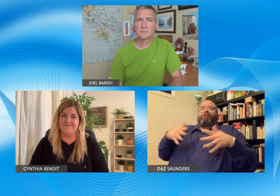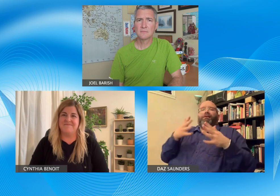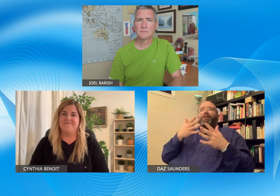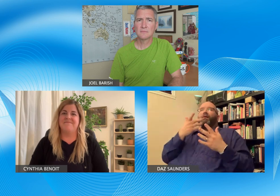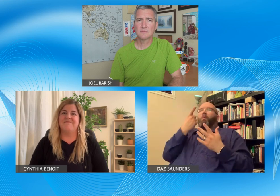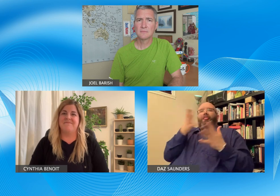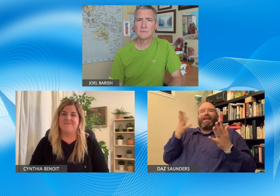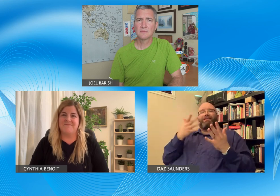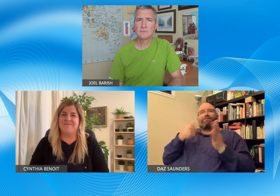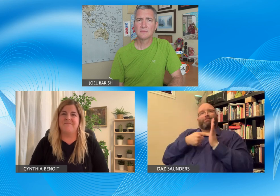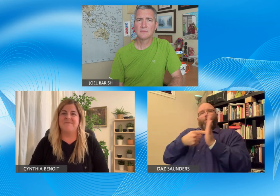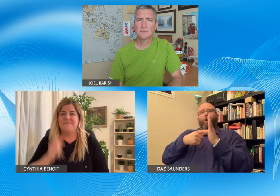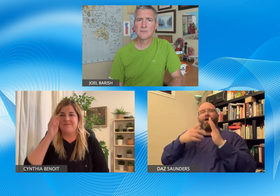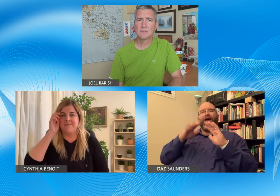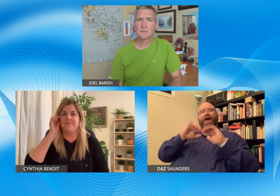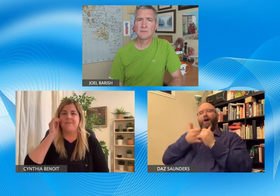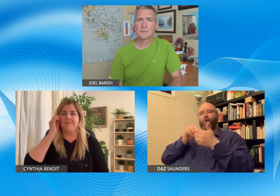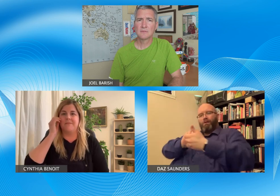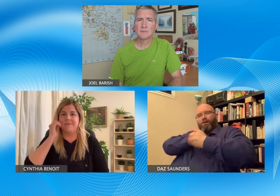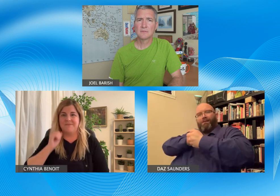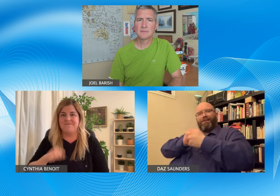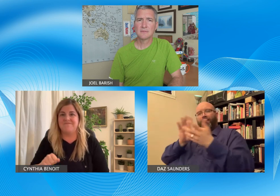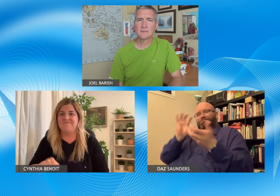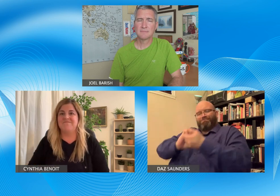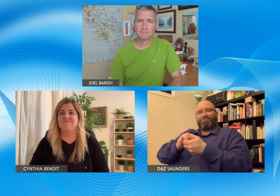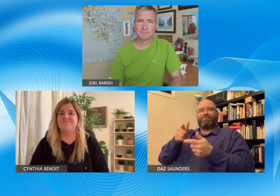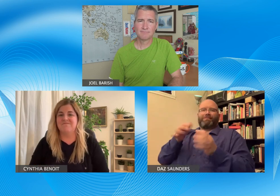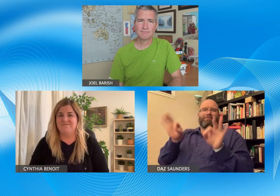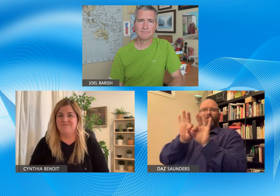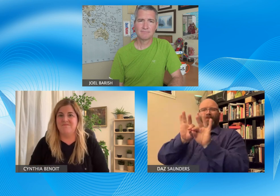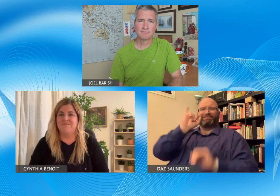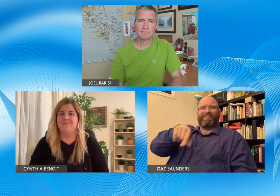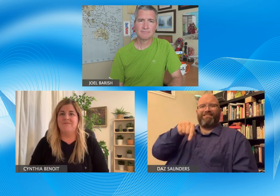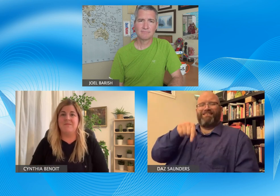It shows how valuable and powerful collaborations within the community can be.